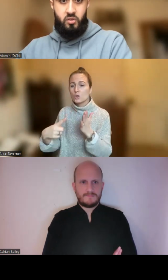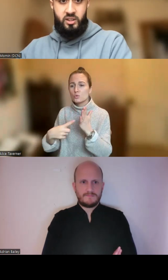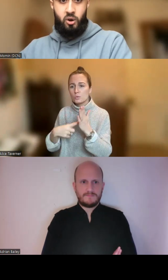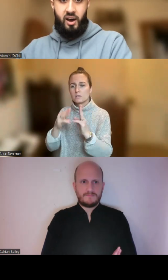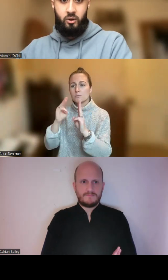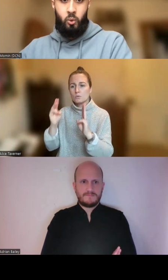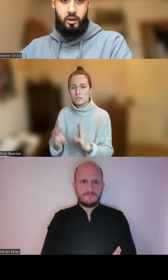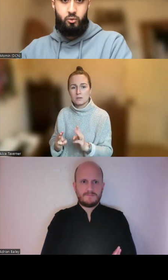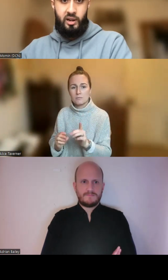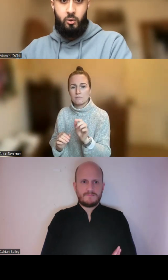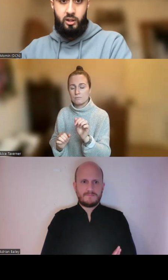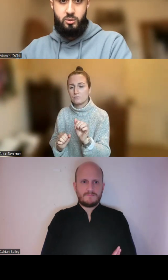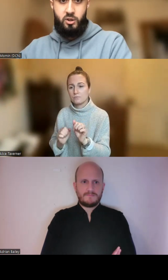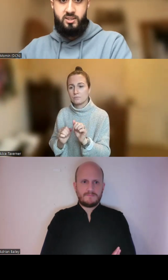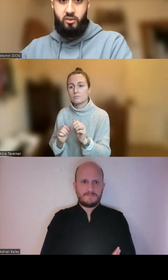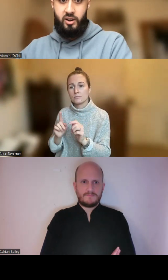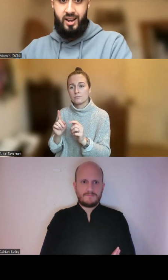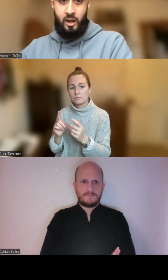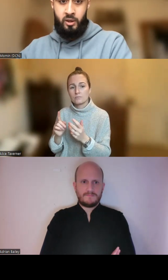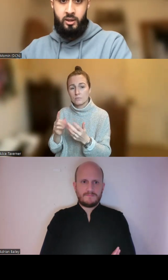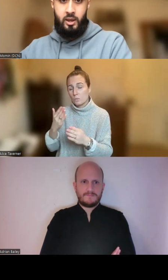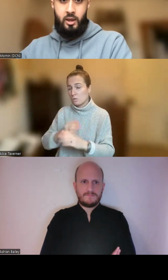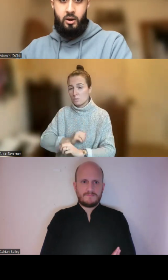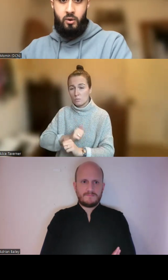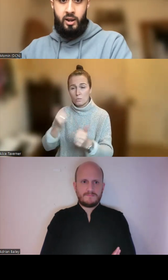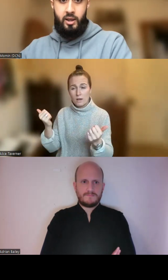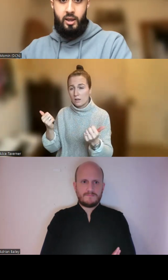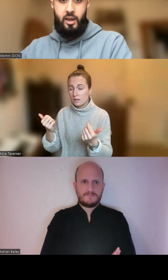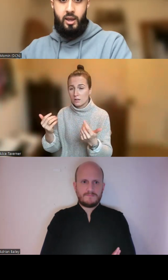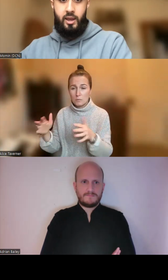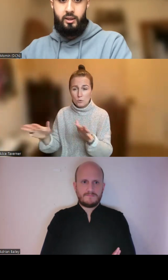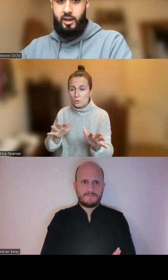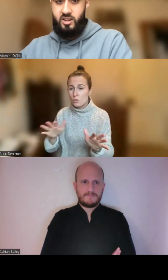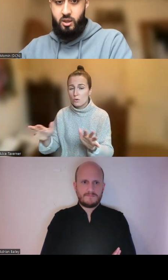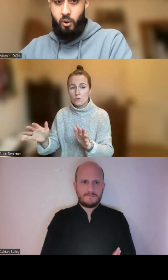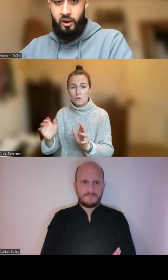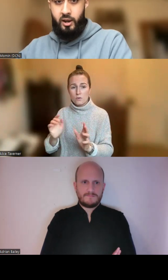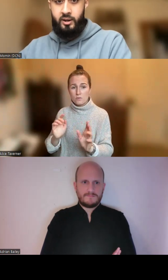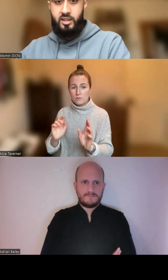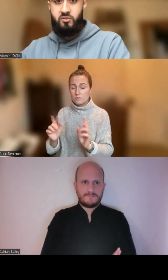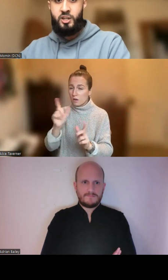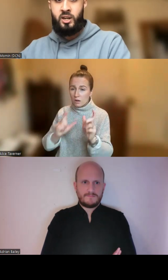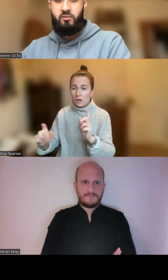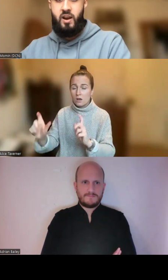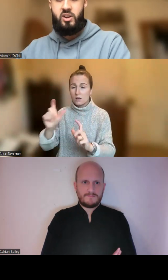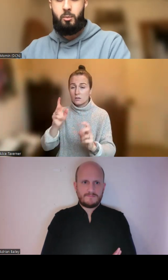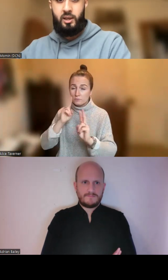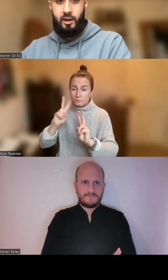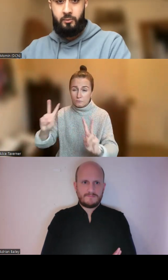this ad will work really well just because it's very dynamic. It gets to the point and it's visually very appealing.